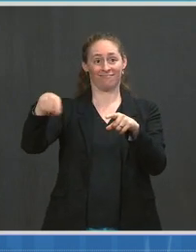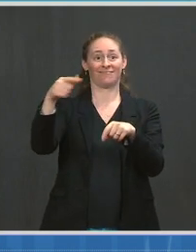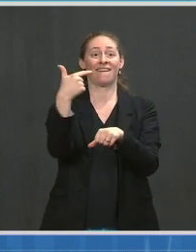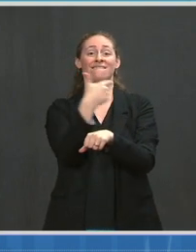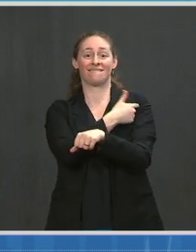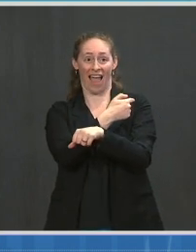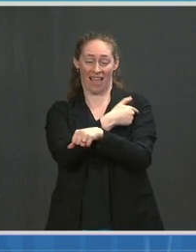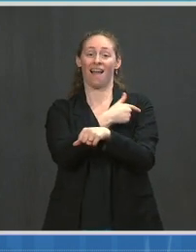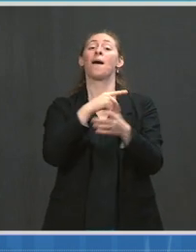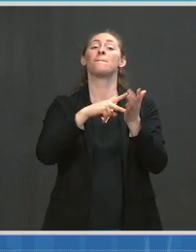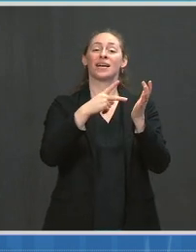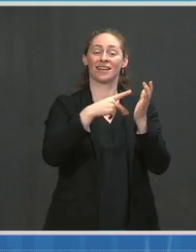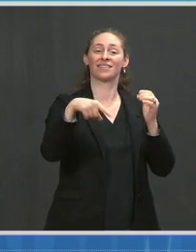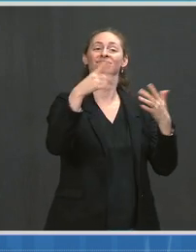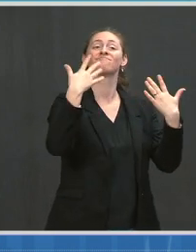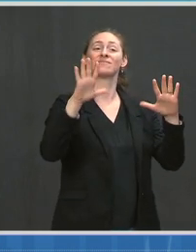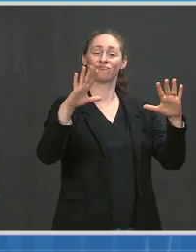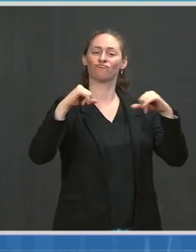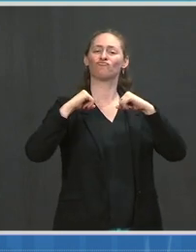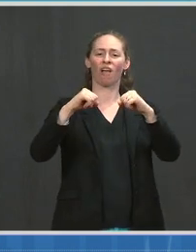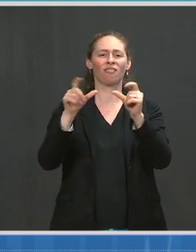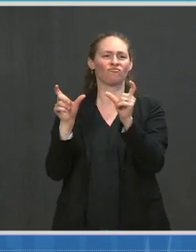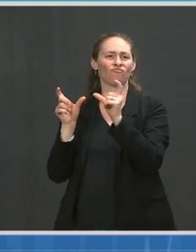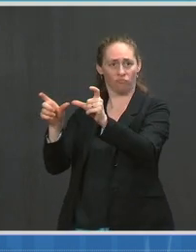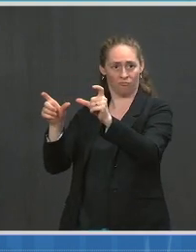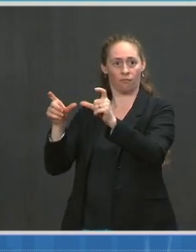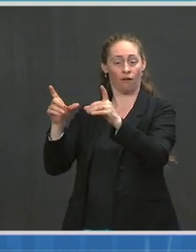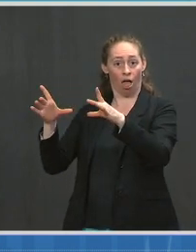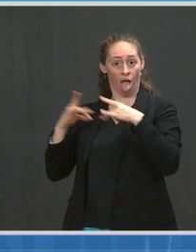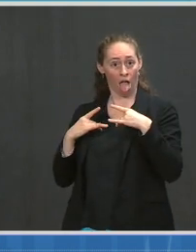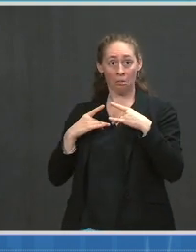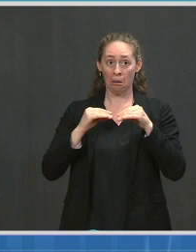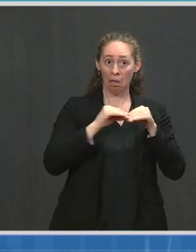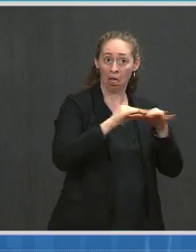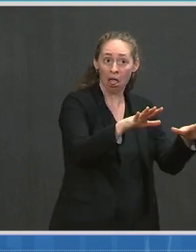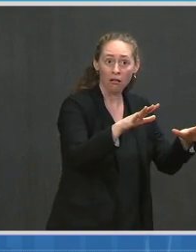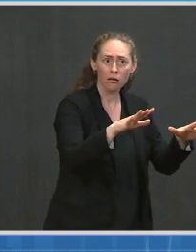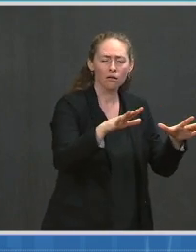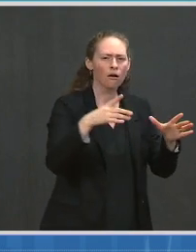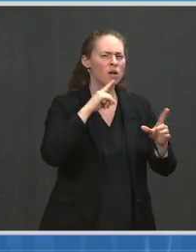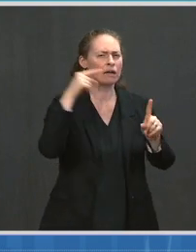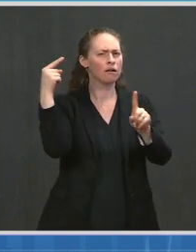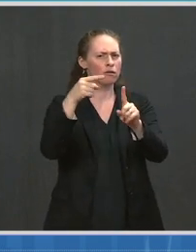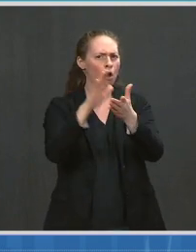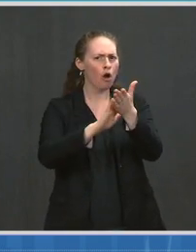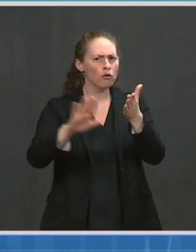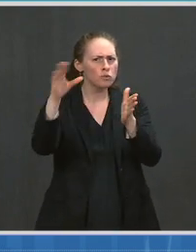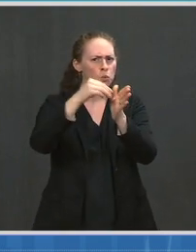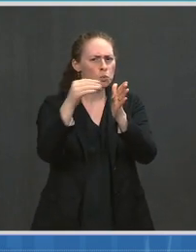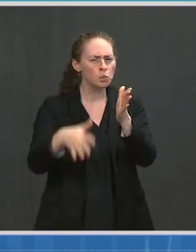of SARS-CoV-2 among college students. Next slide. This is a question of extreme importance,